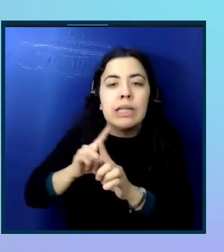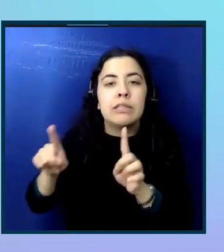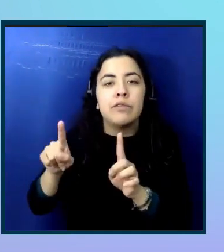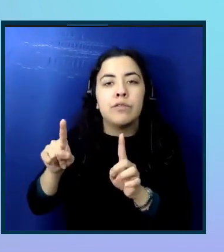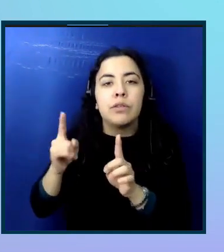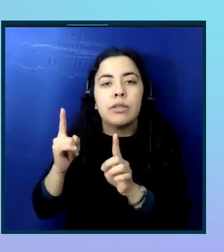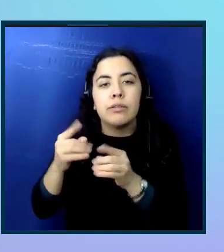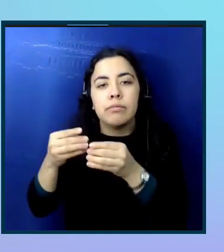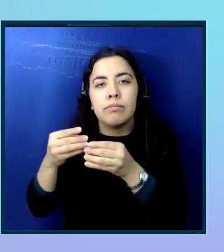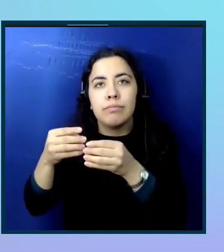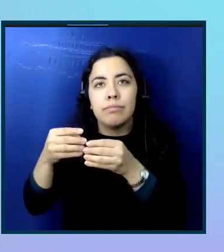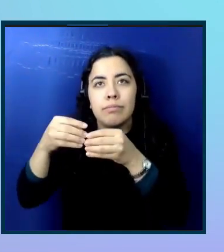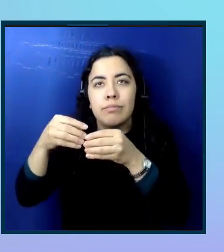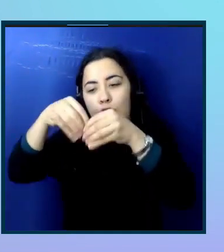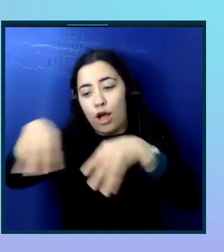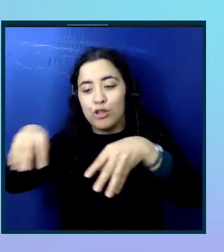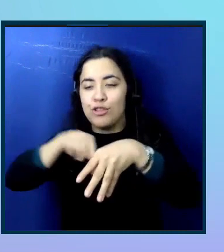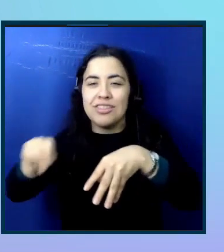of disabilities, from the history of disabilities